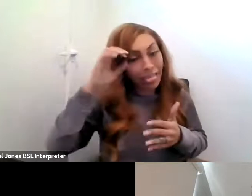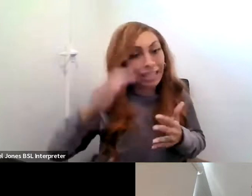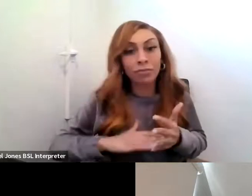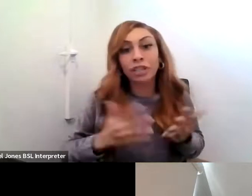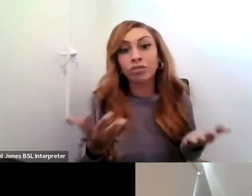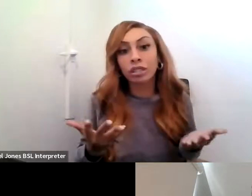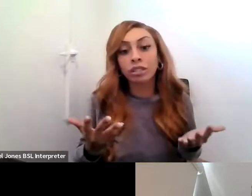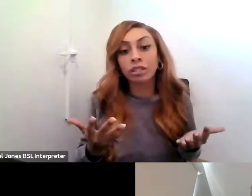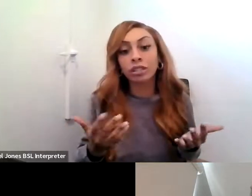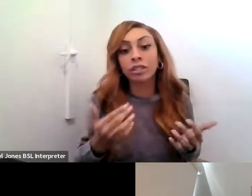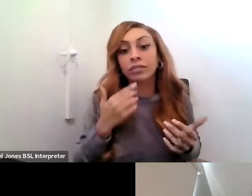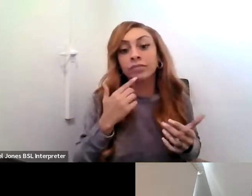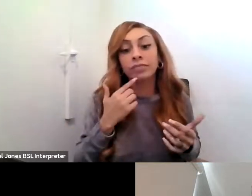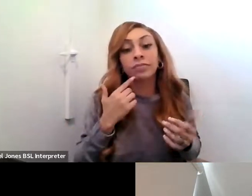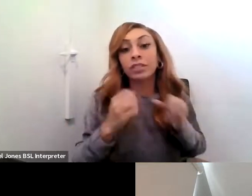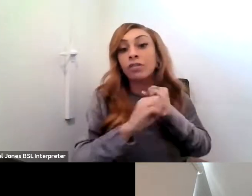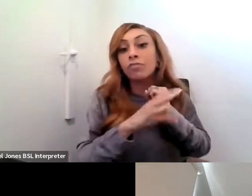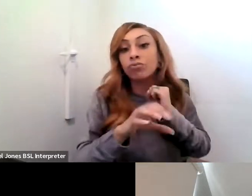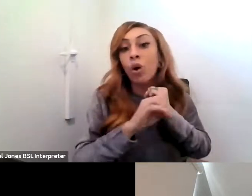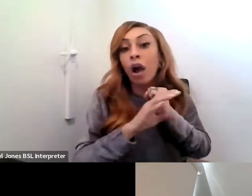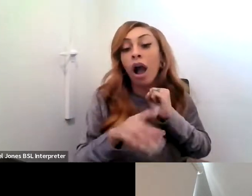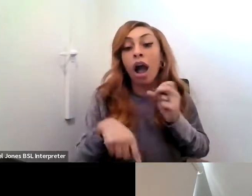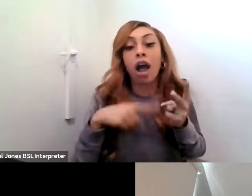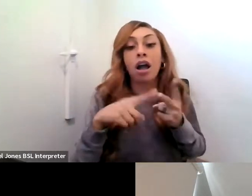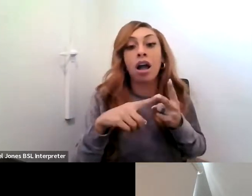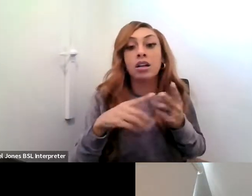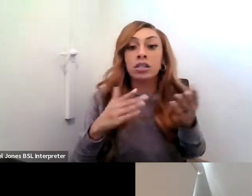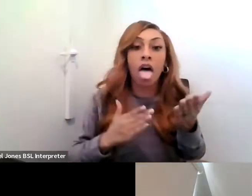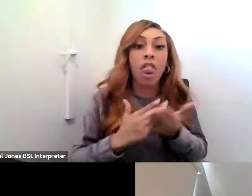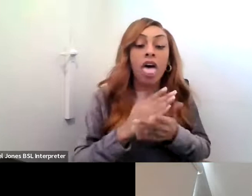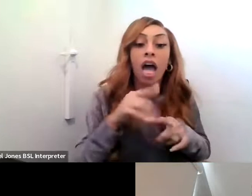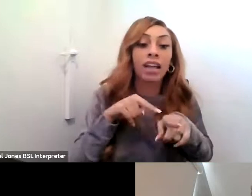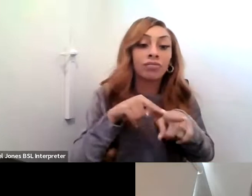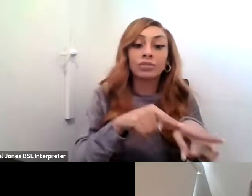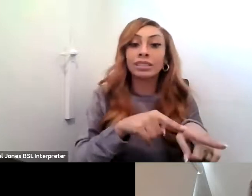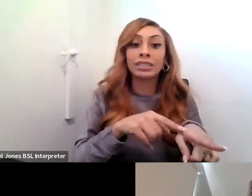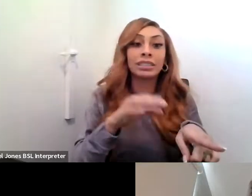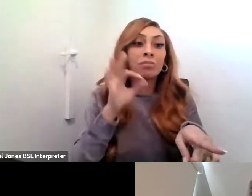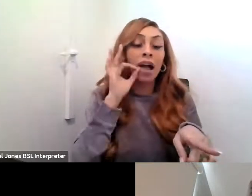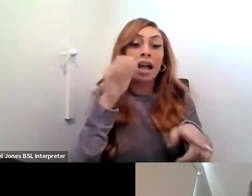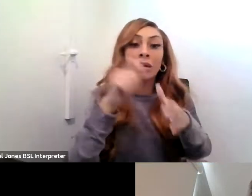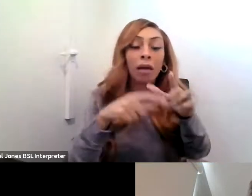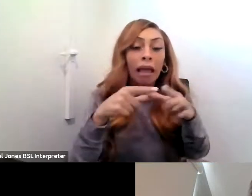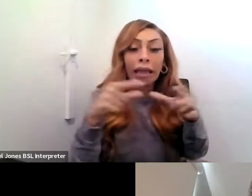whether that's broadcasting a livestream, or simply asking someone to buy a ticket, inviting them to explore a virtual world,